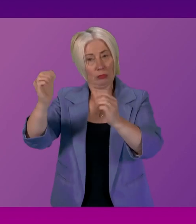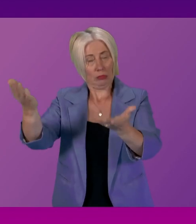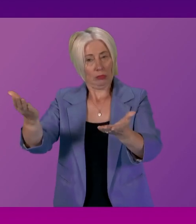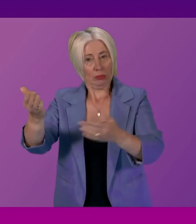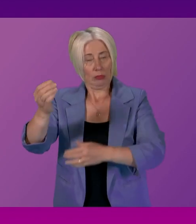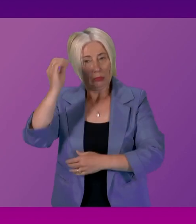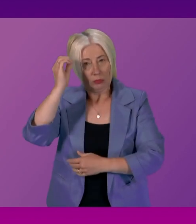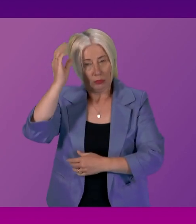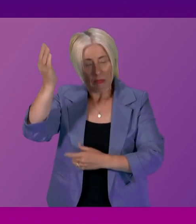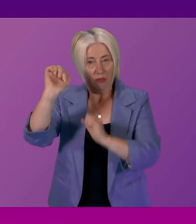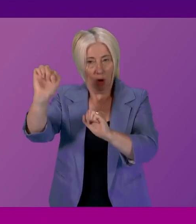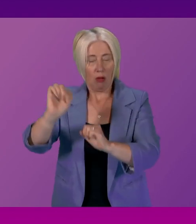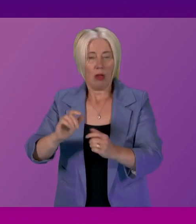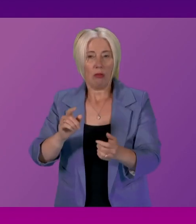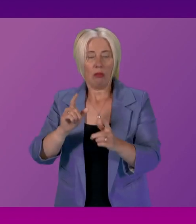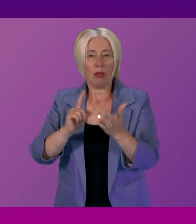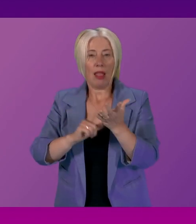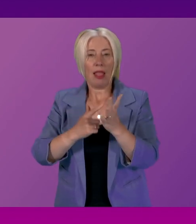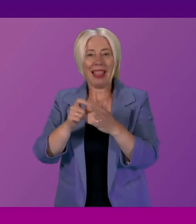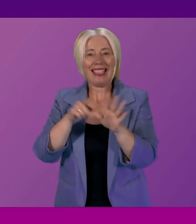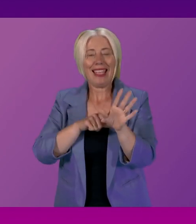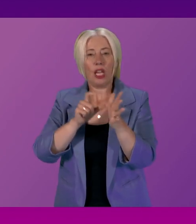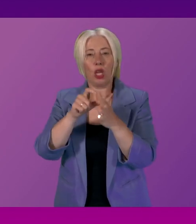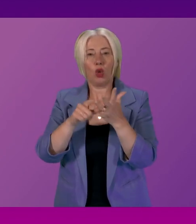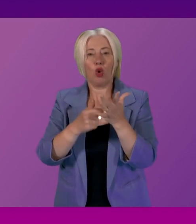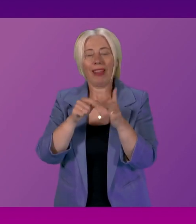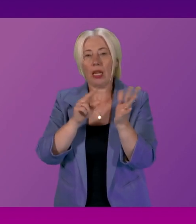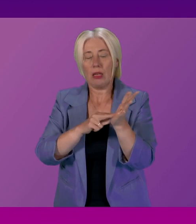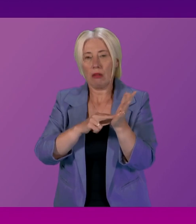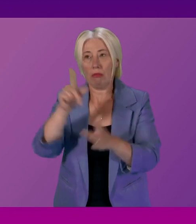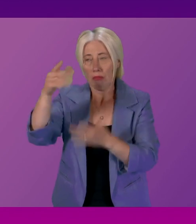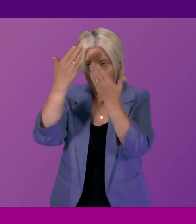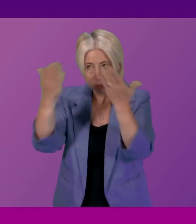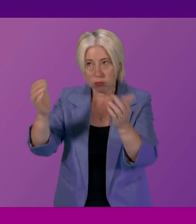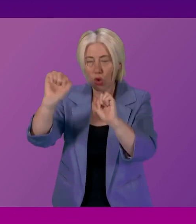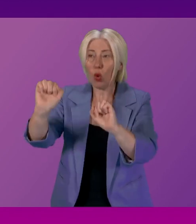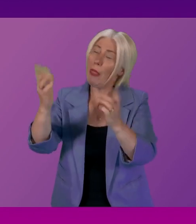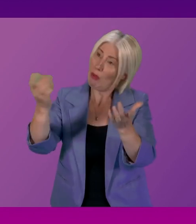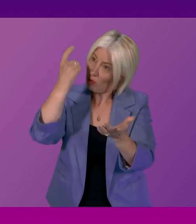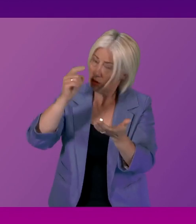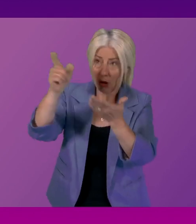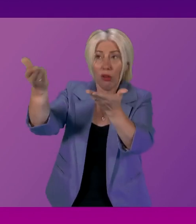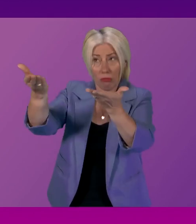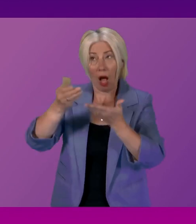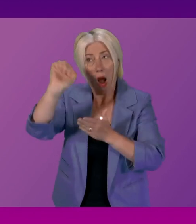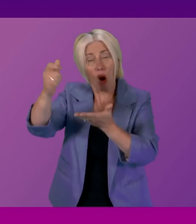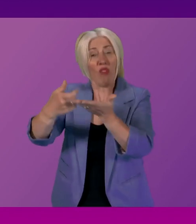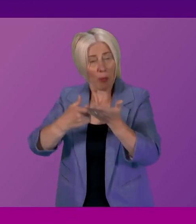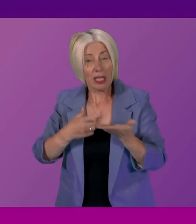It is therefore important that we give that weight, as we also give weight to those voices